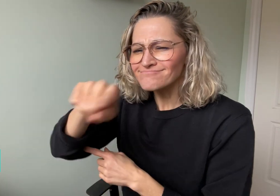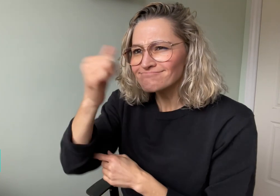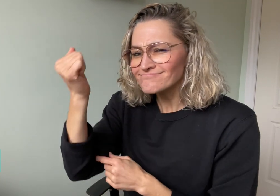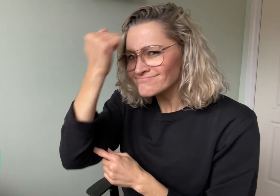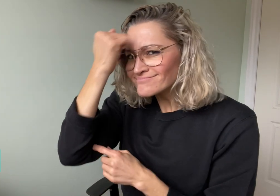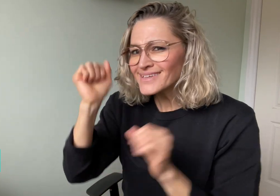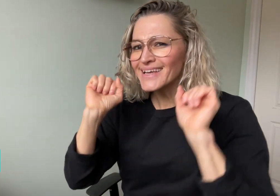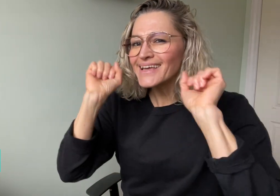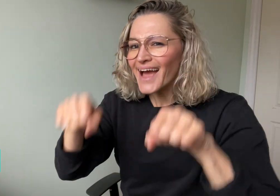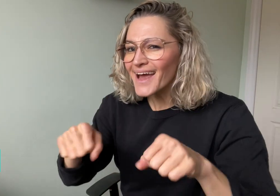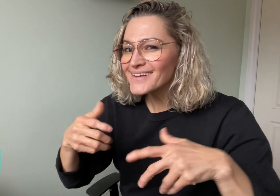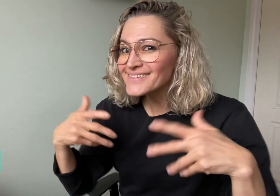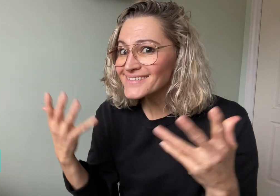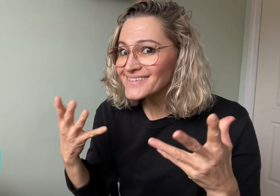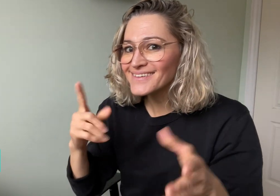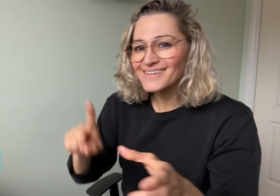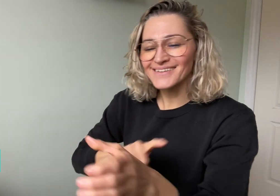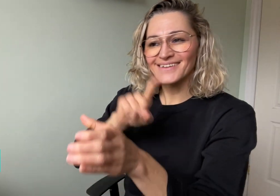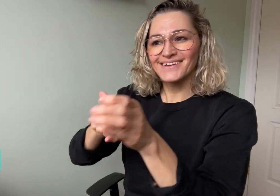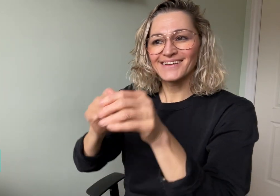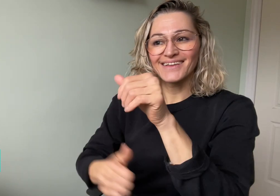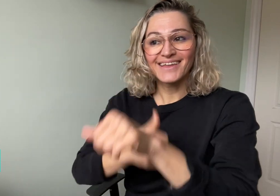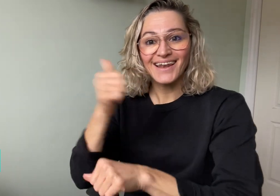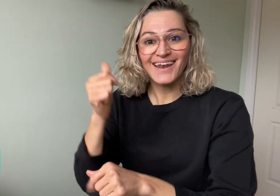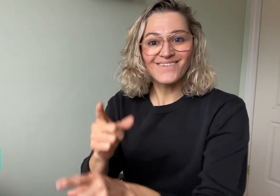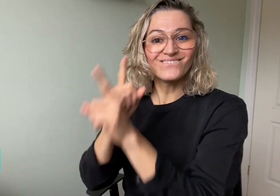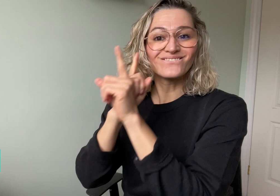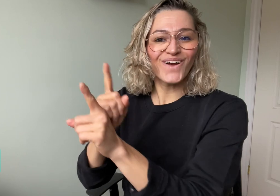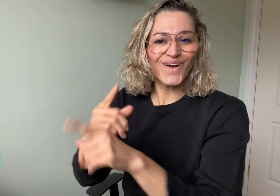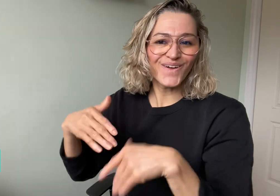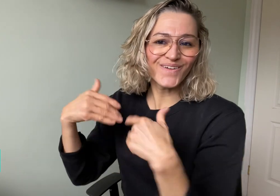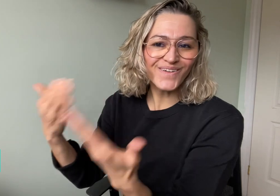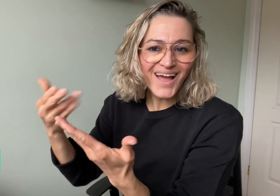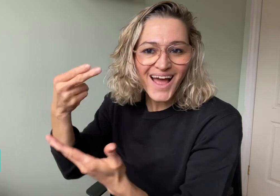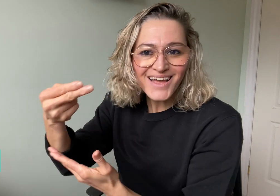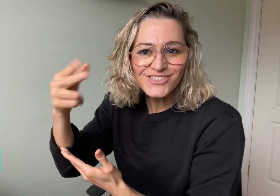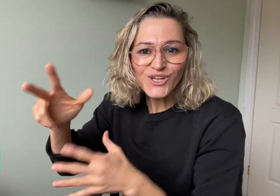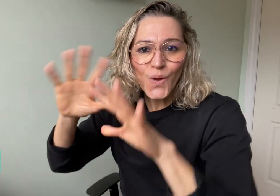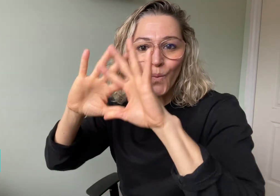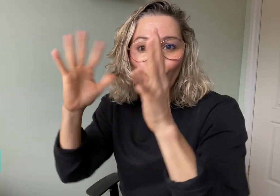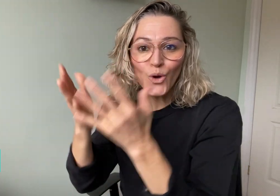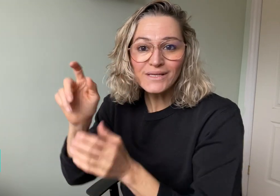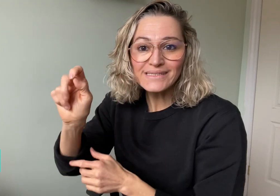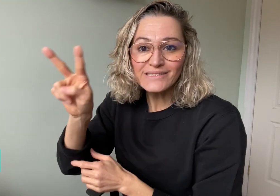Don’t forget to subscribe, like, and follow